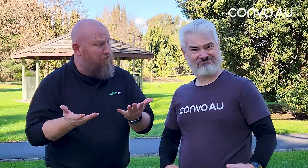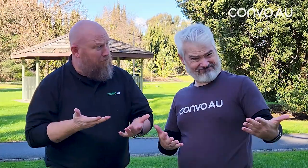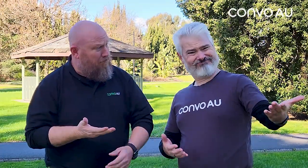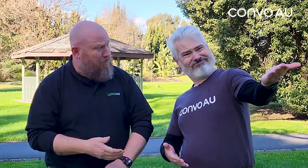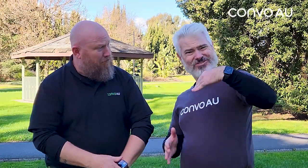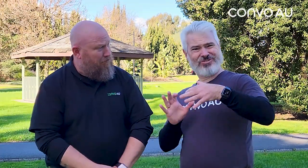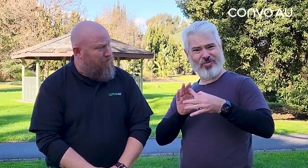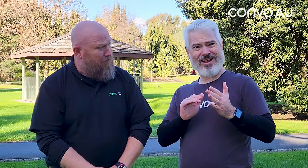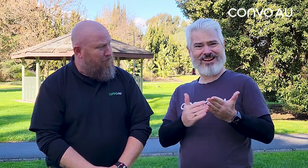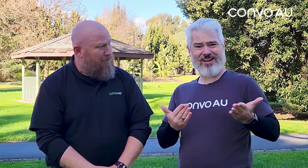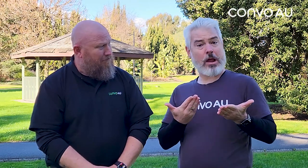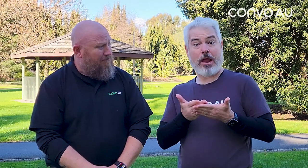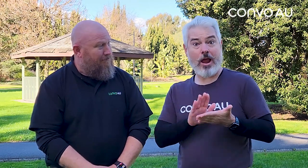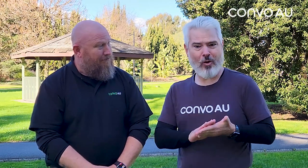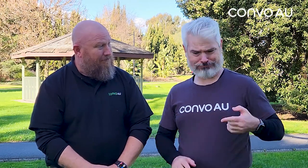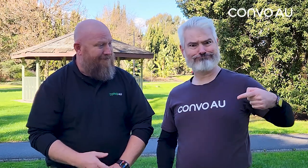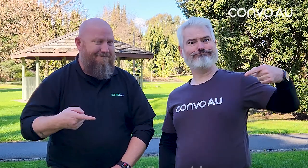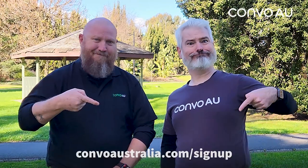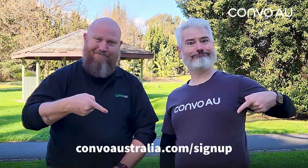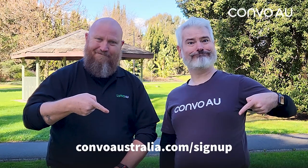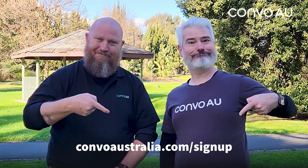Join us today at